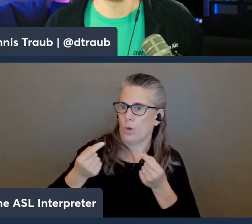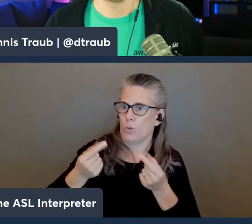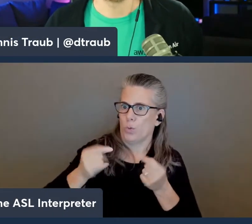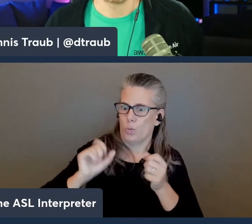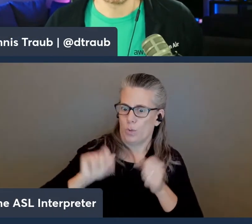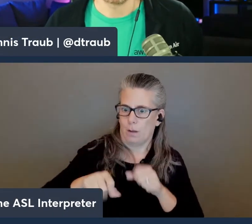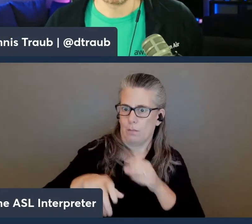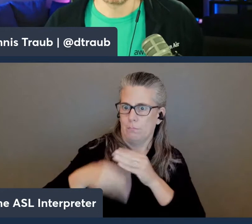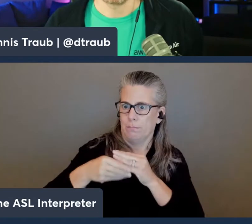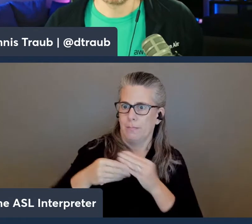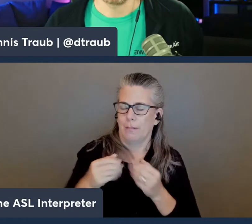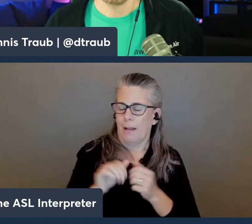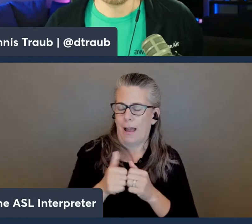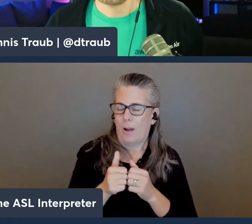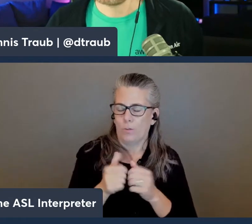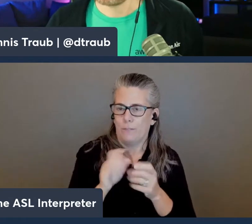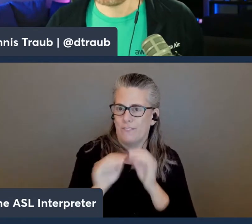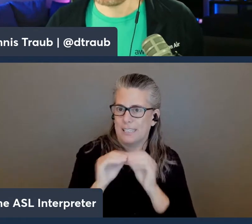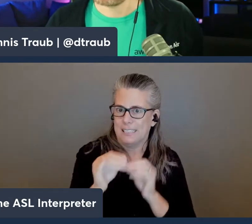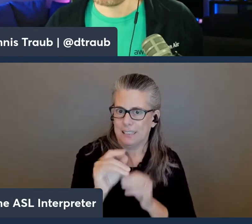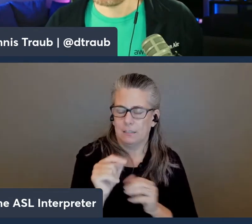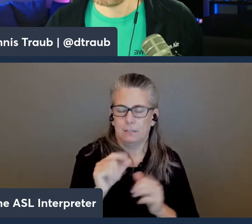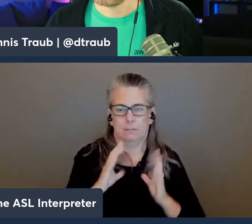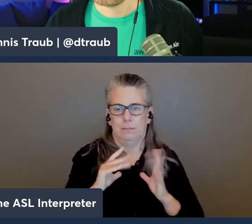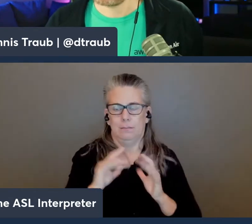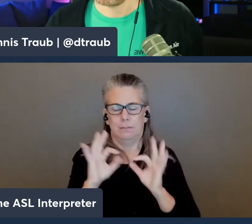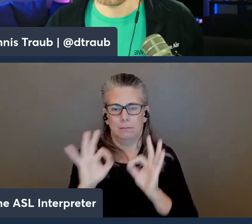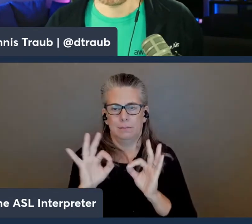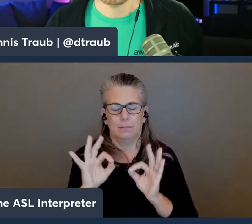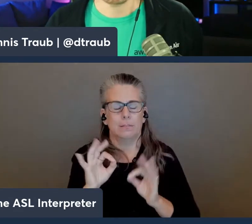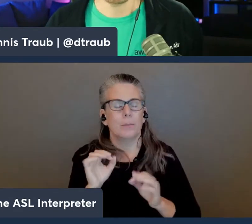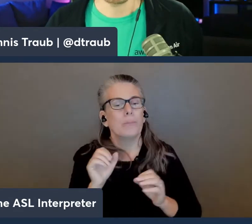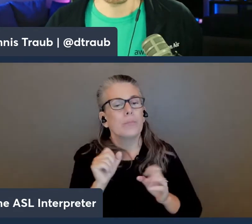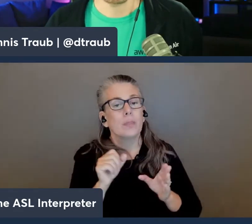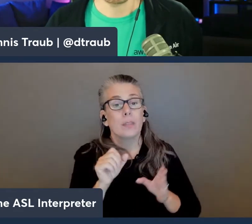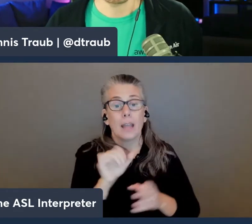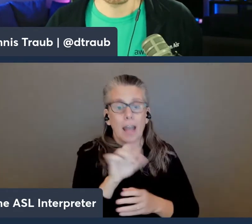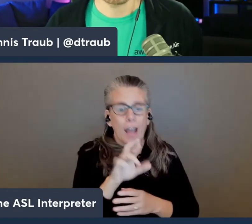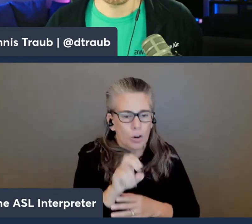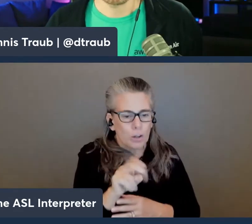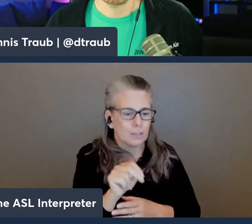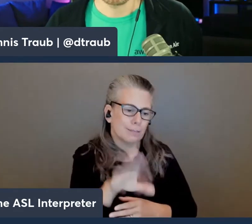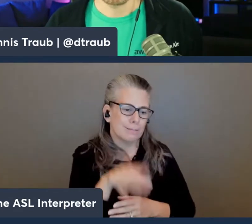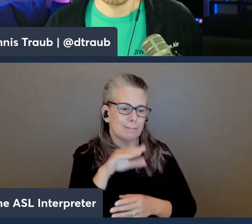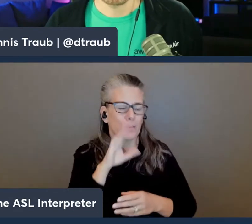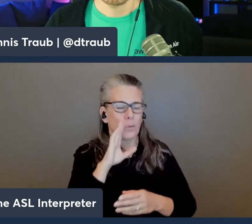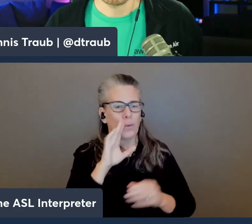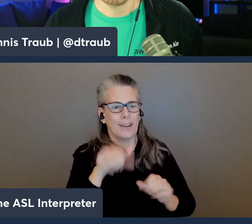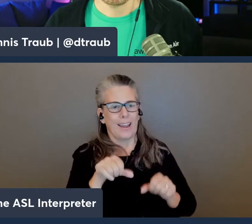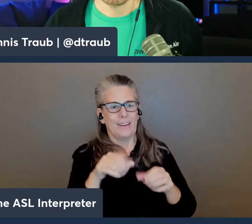Indeed. Now, so, Aaron, you know, we can talk about this all day. How about you show us something, right?